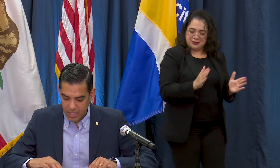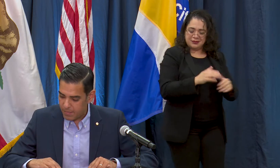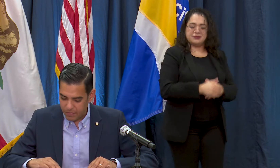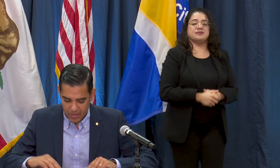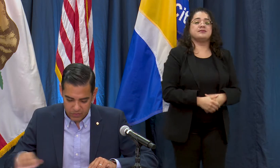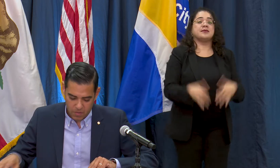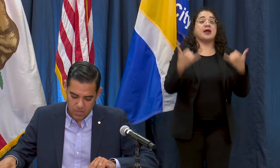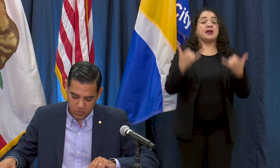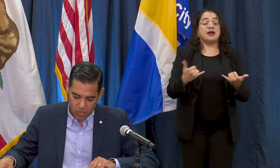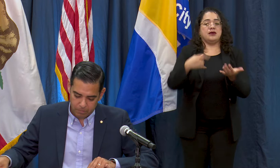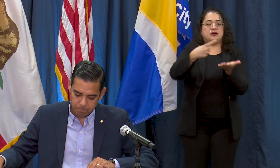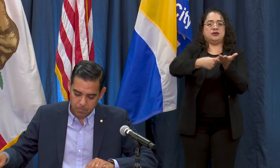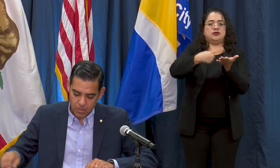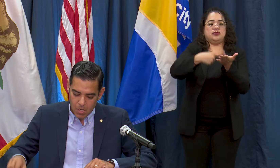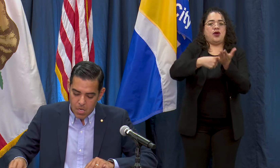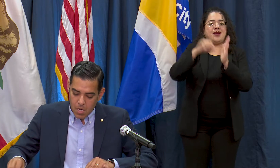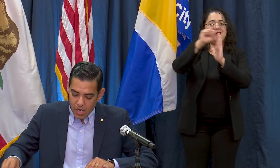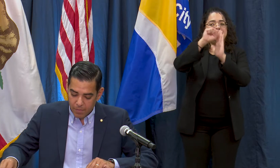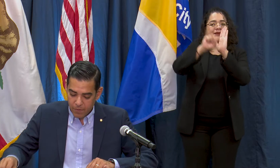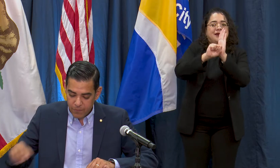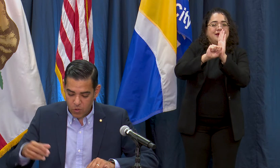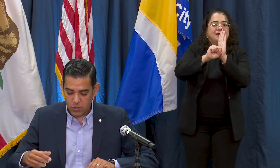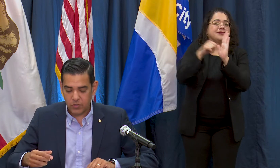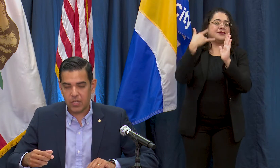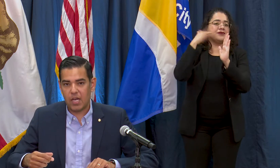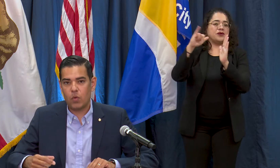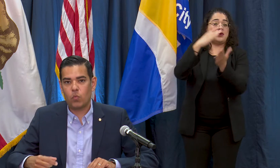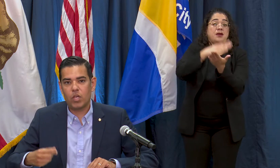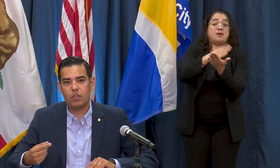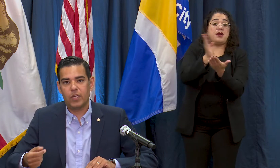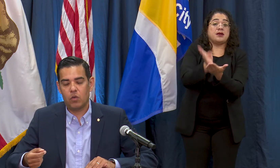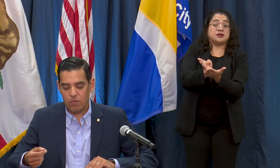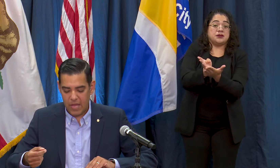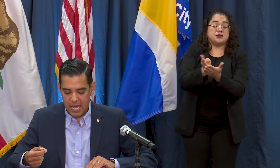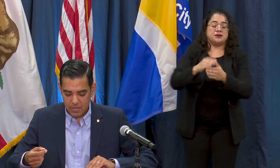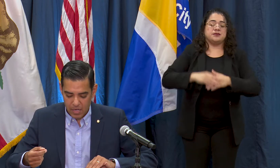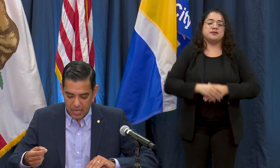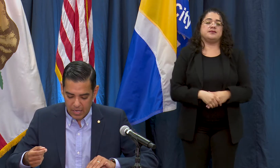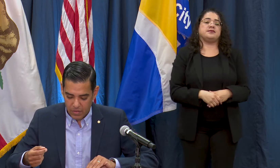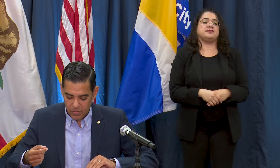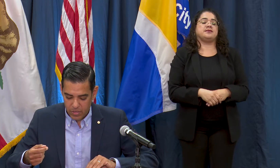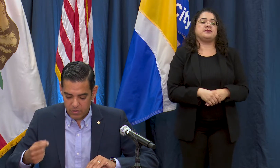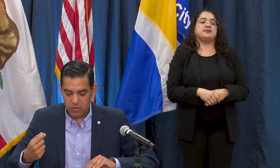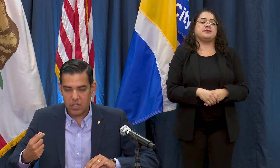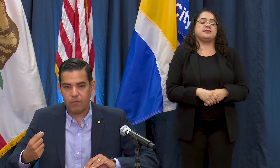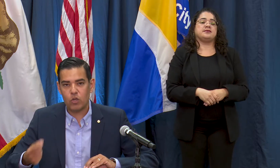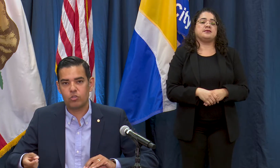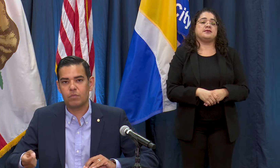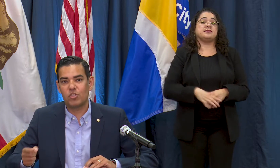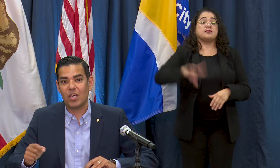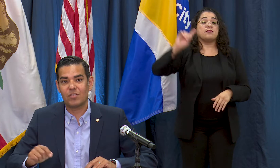talk about that some as well. First, we all know that Governor Newsom just